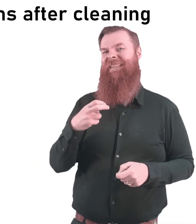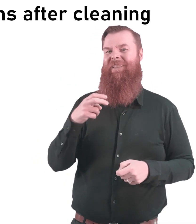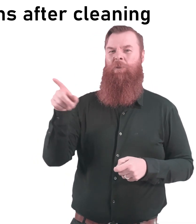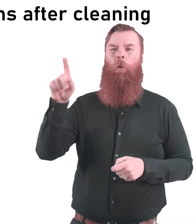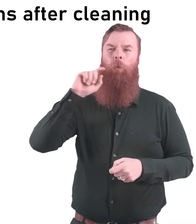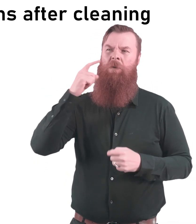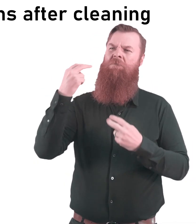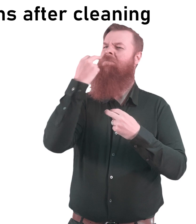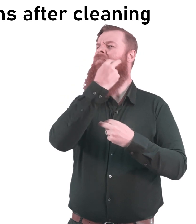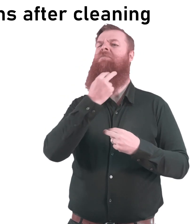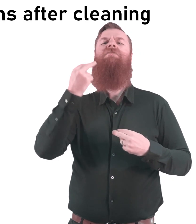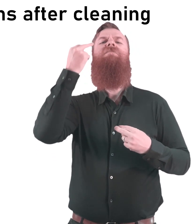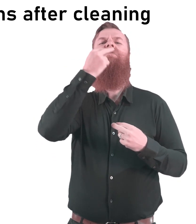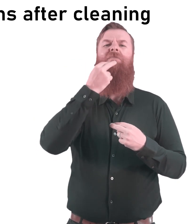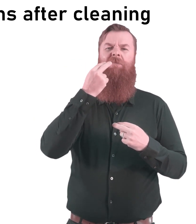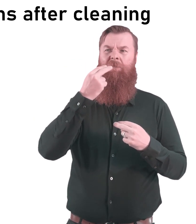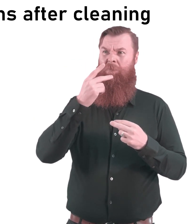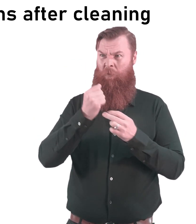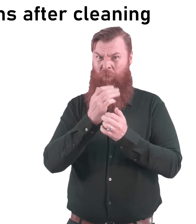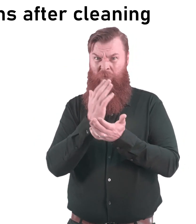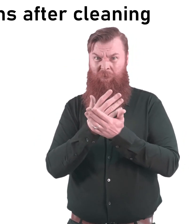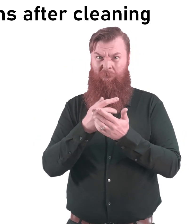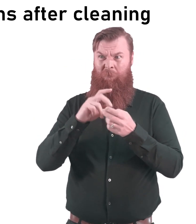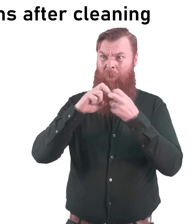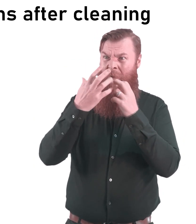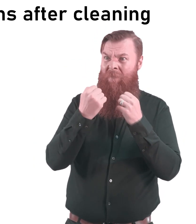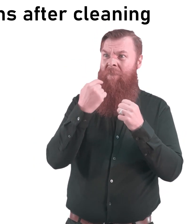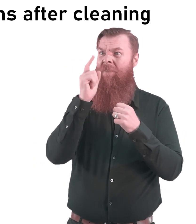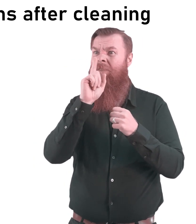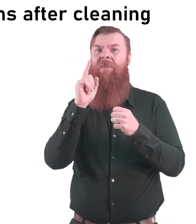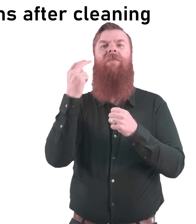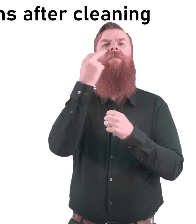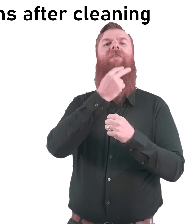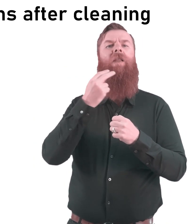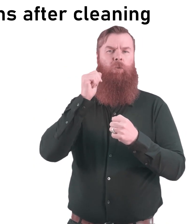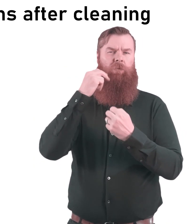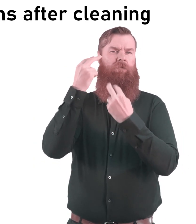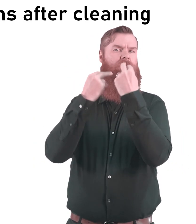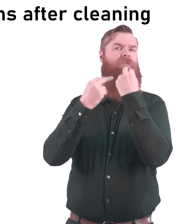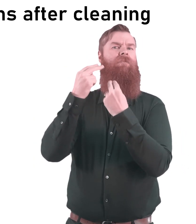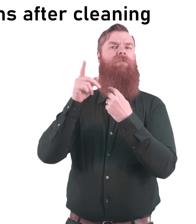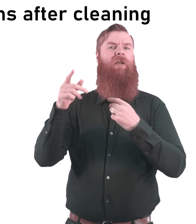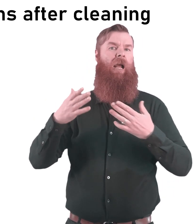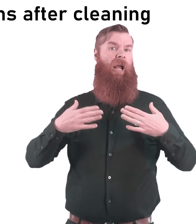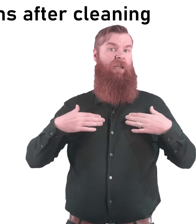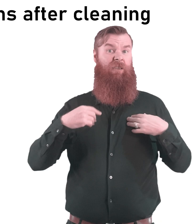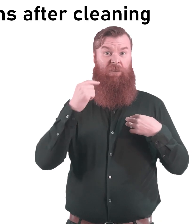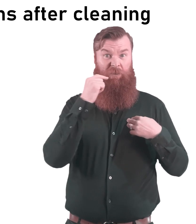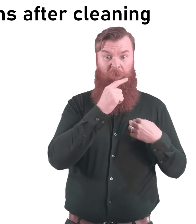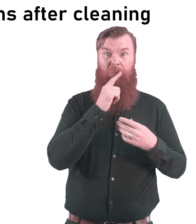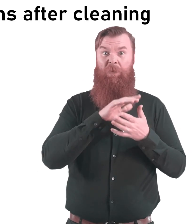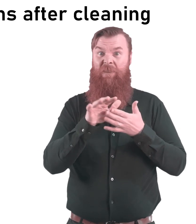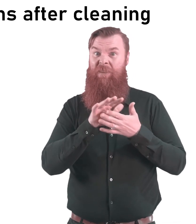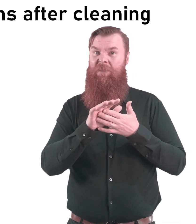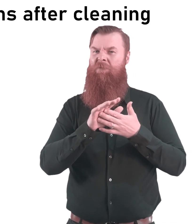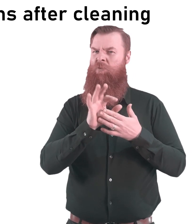They will make sure that there are no other causes for the bleeding. Remember, healthy gums do not bleed.